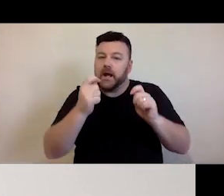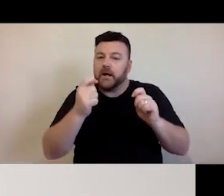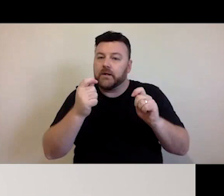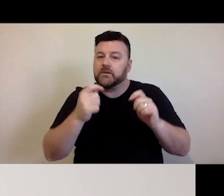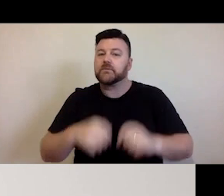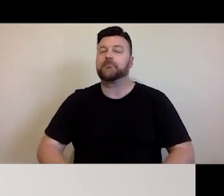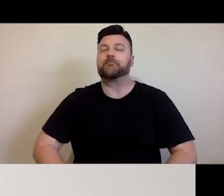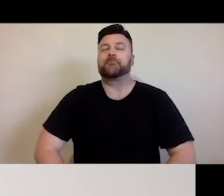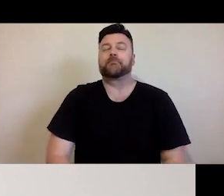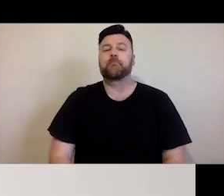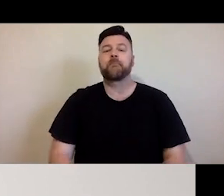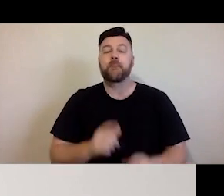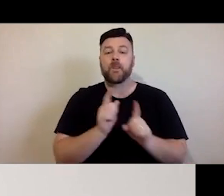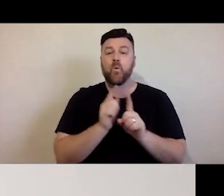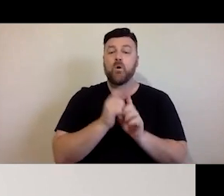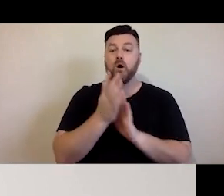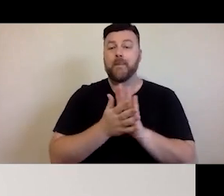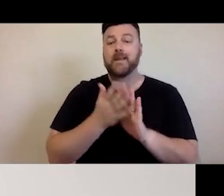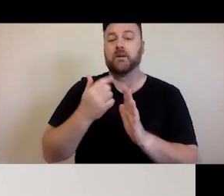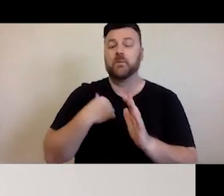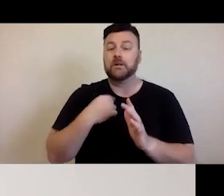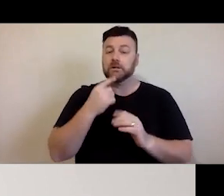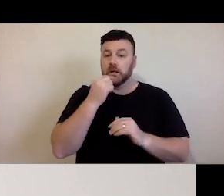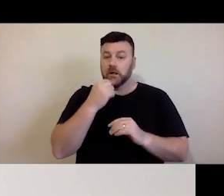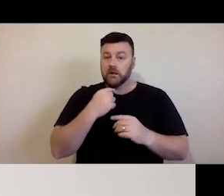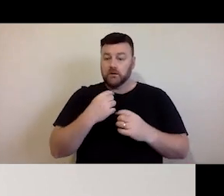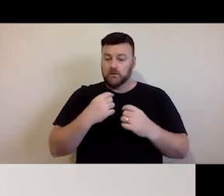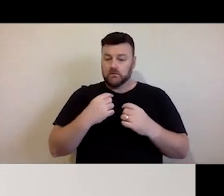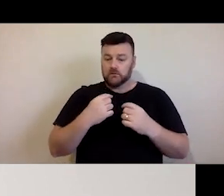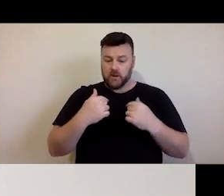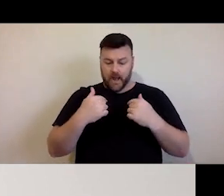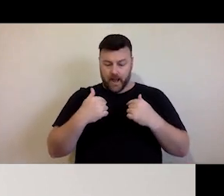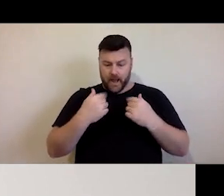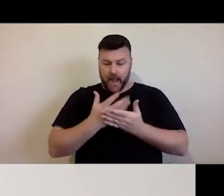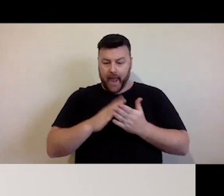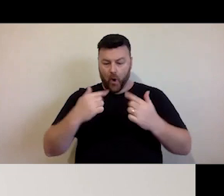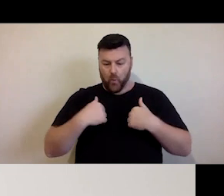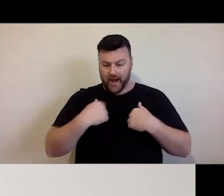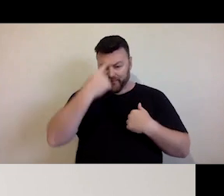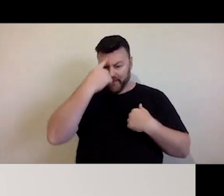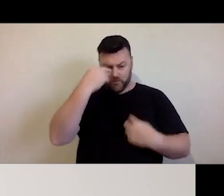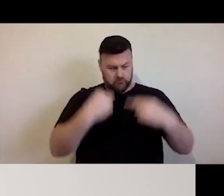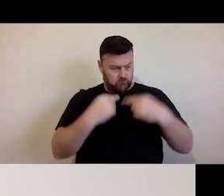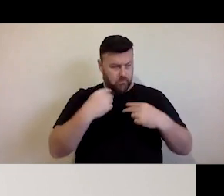means that we're able to keep our self-image humble enough to hear the